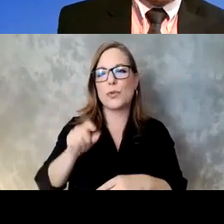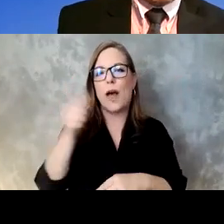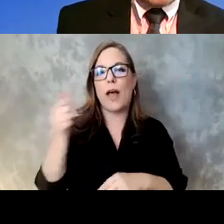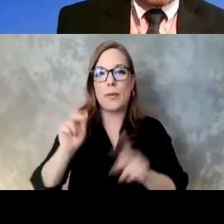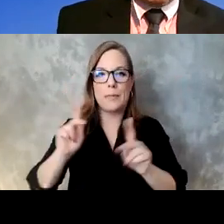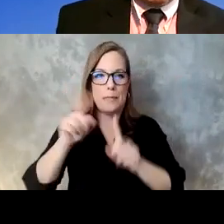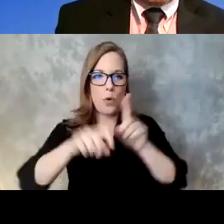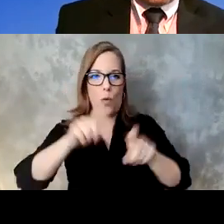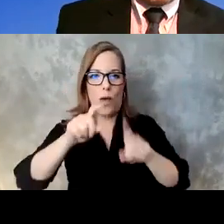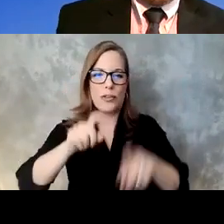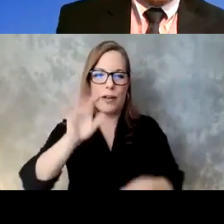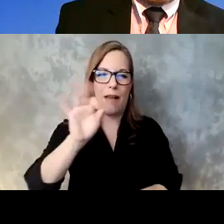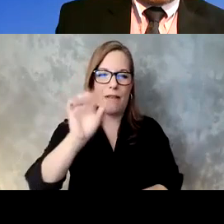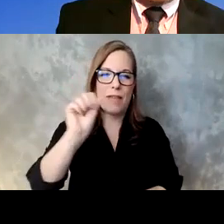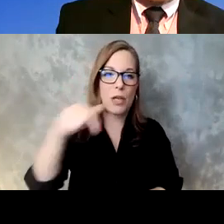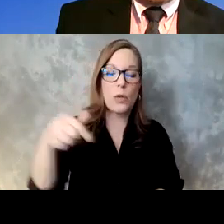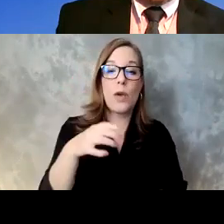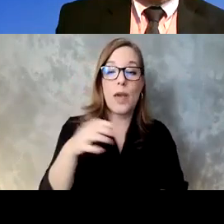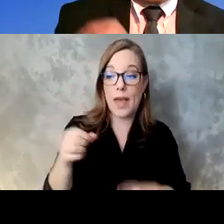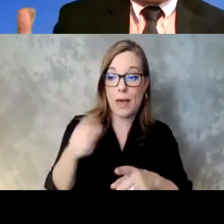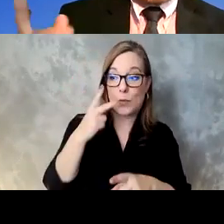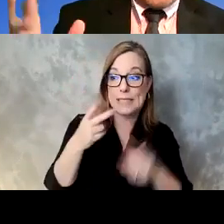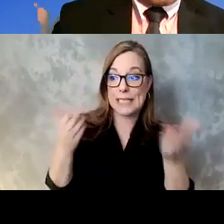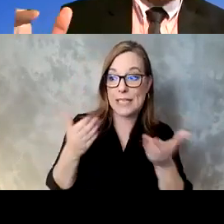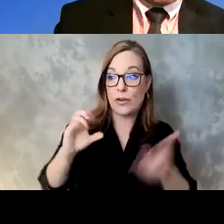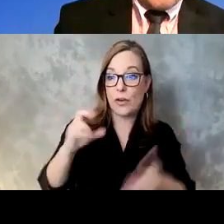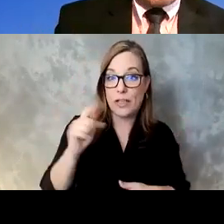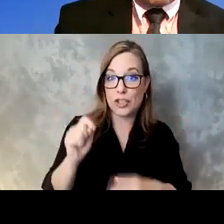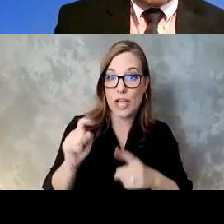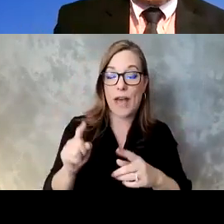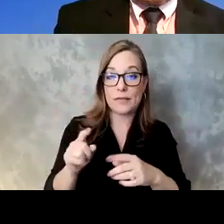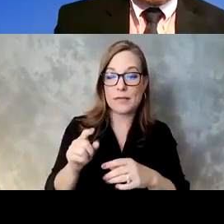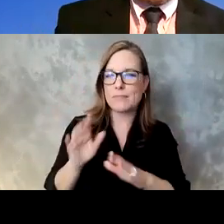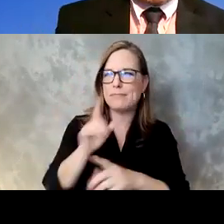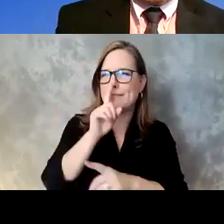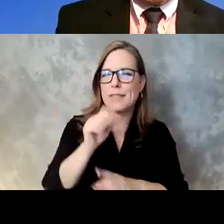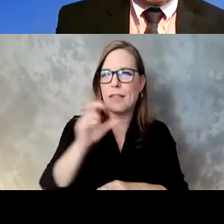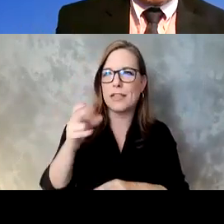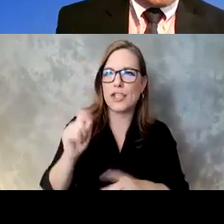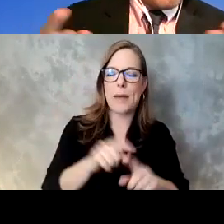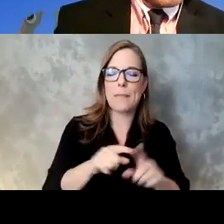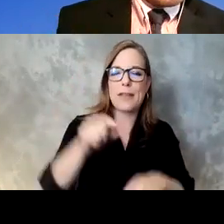in through the chat. If or rather the chat the Q and A feature of Zoom again if it's